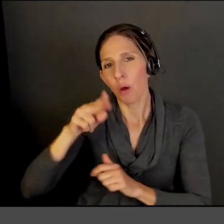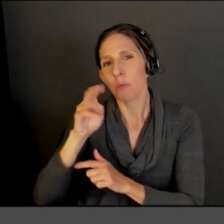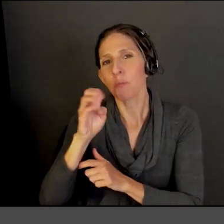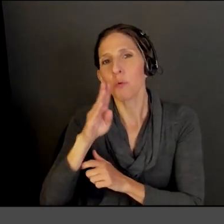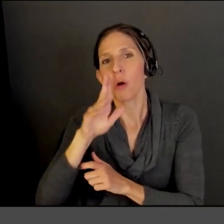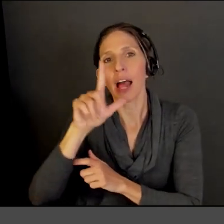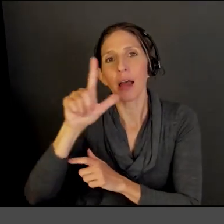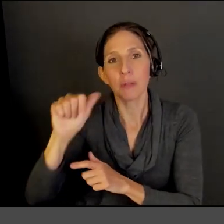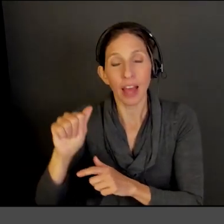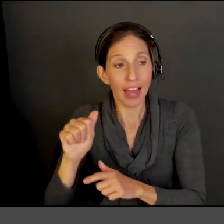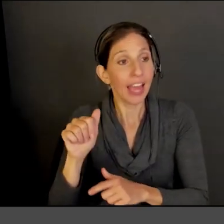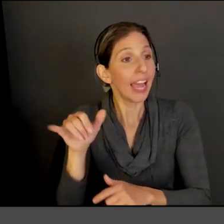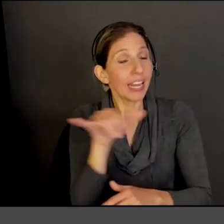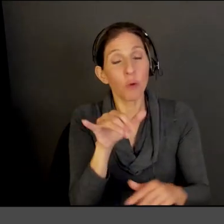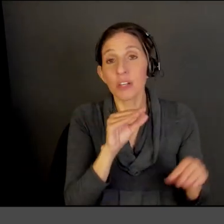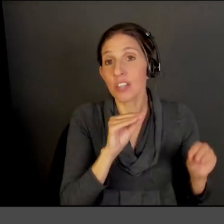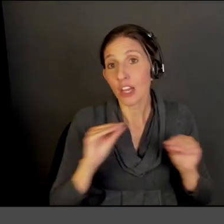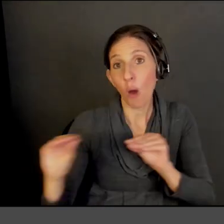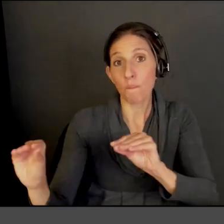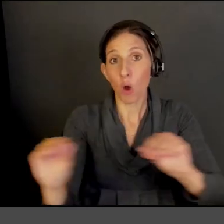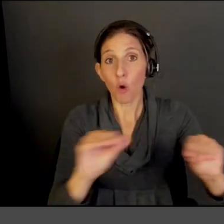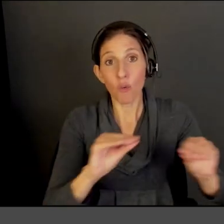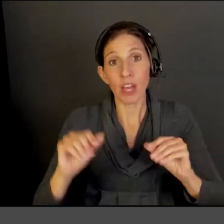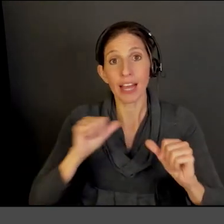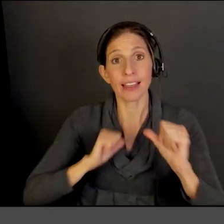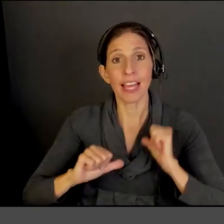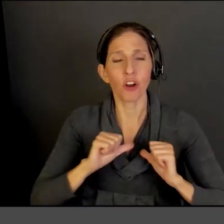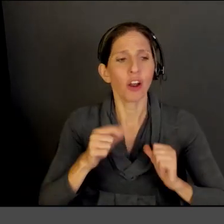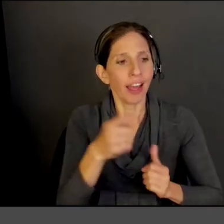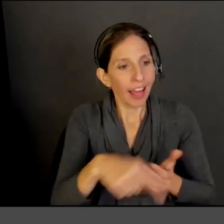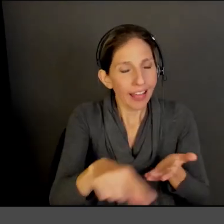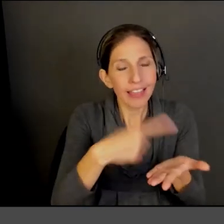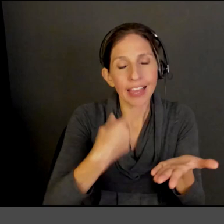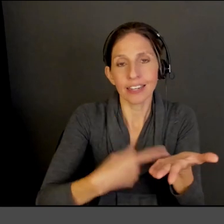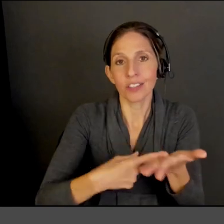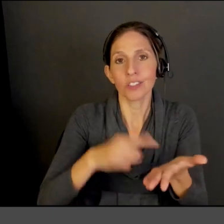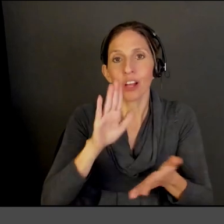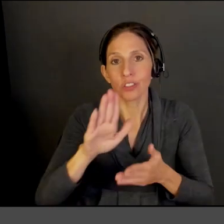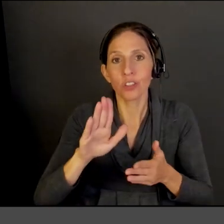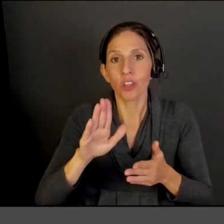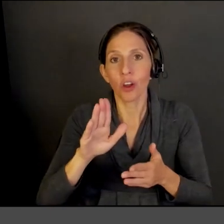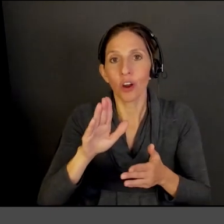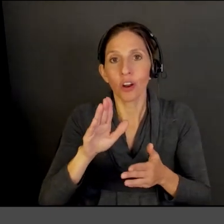AND THEY TALK ABOUT THEIR REALITY, AS YOU KNOW, SELLERS OF CHILI, CORN AND TORTILLAS.